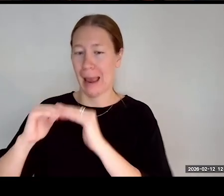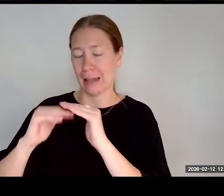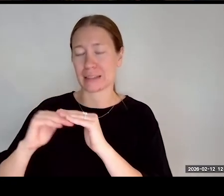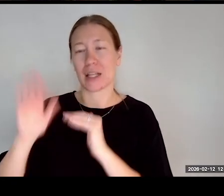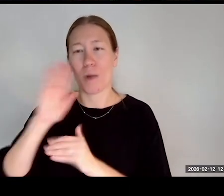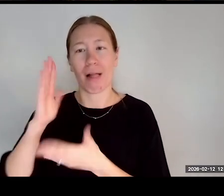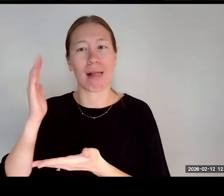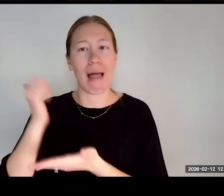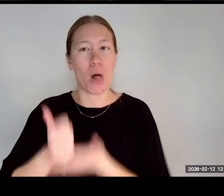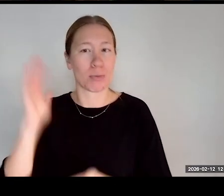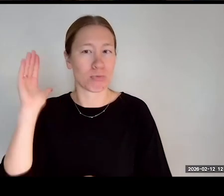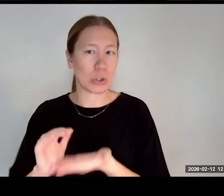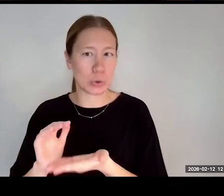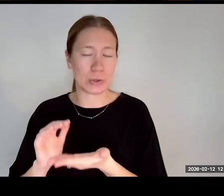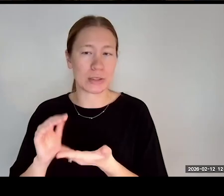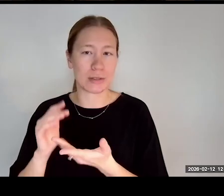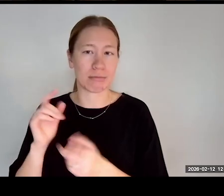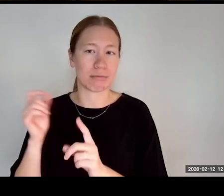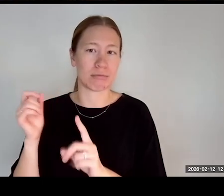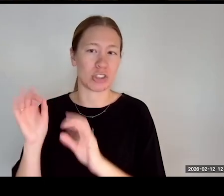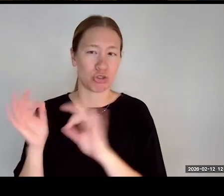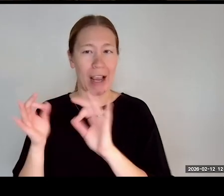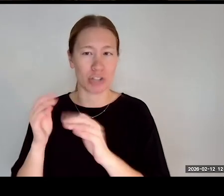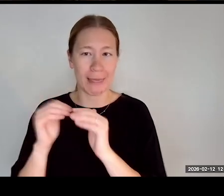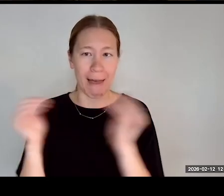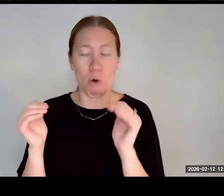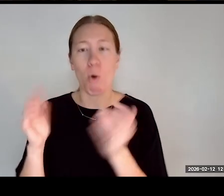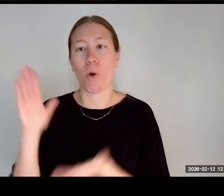and also potentially triggering seizures for individuals that are photo sensitive.